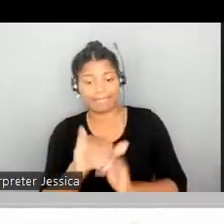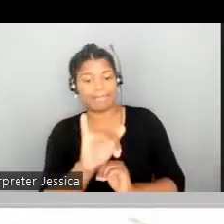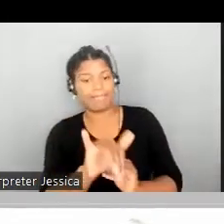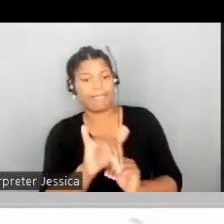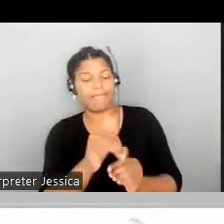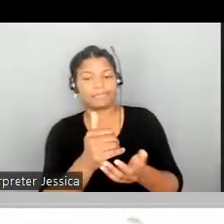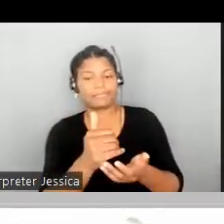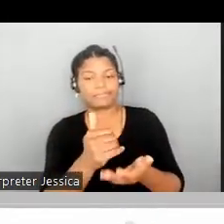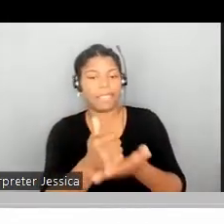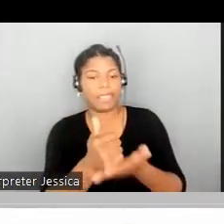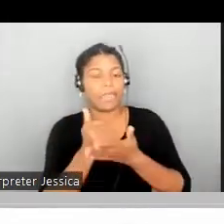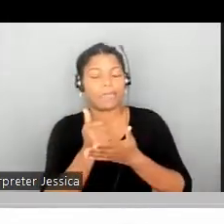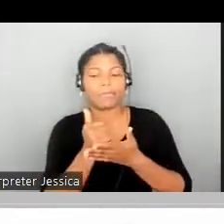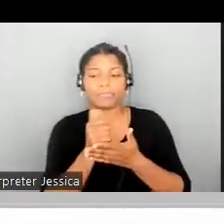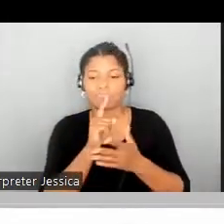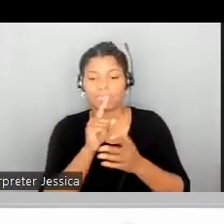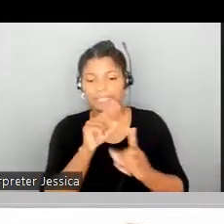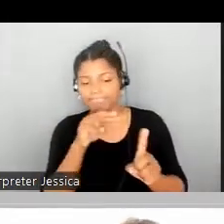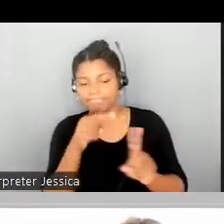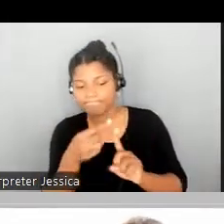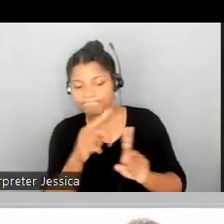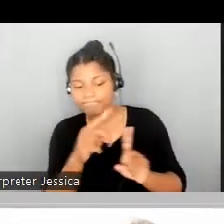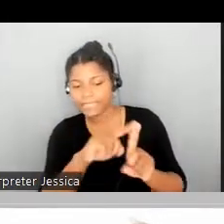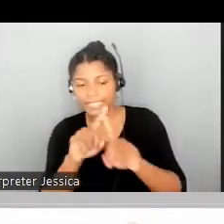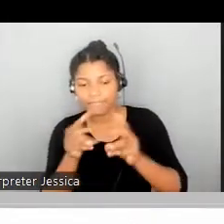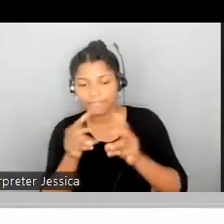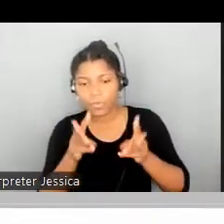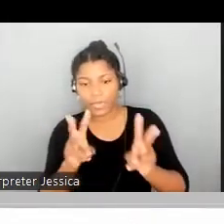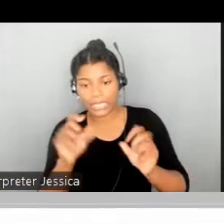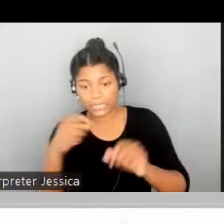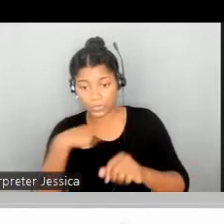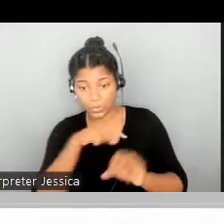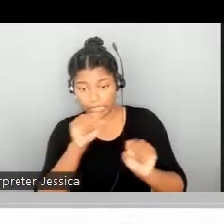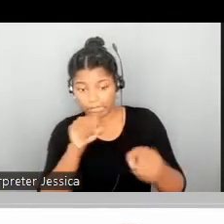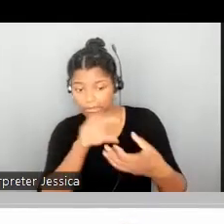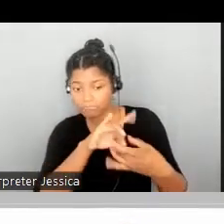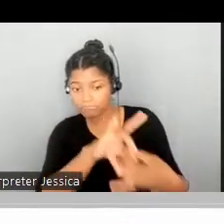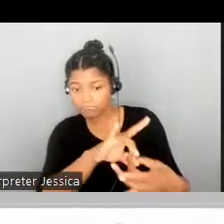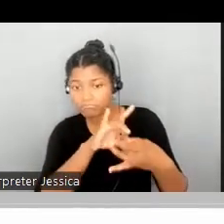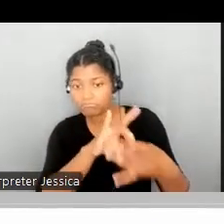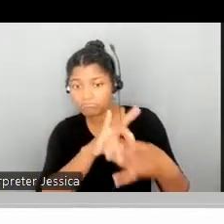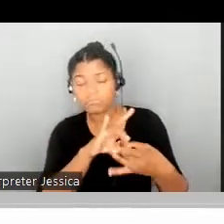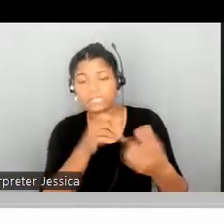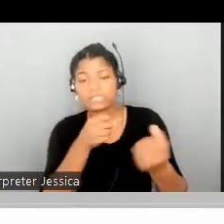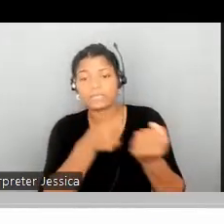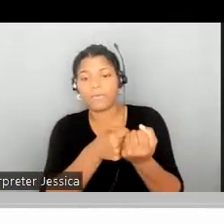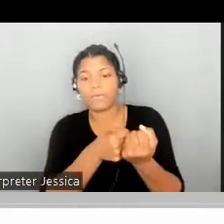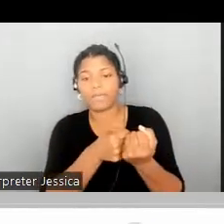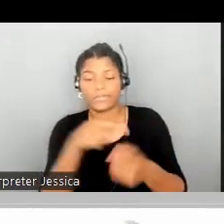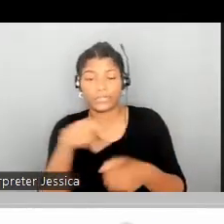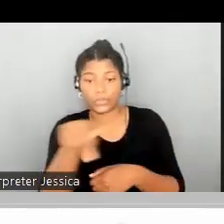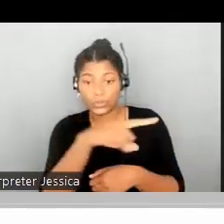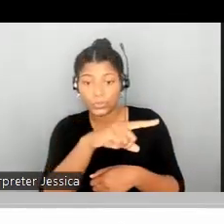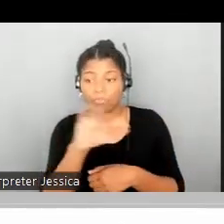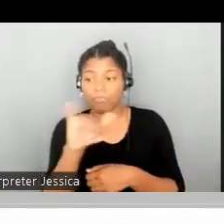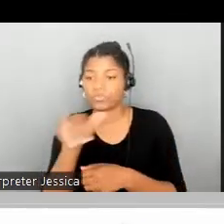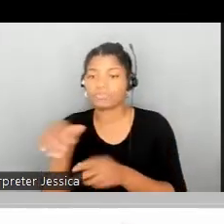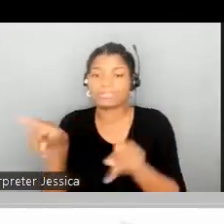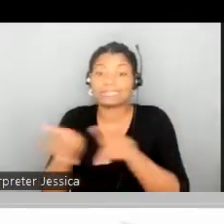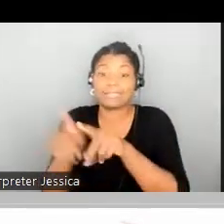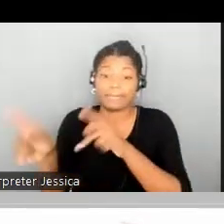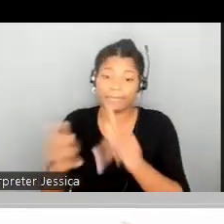ways we can be working together across the sectors to support the same people.